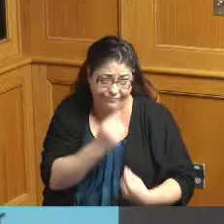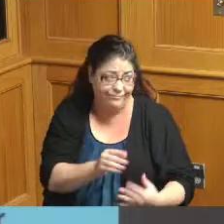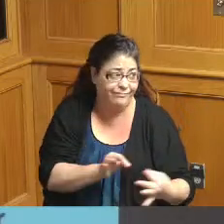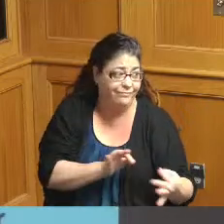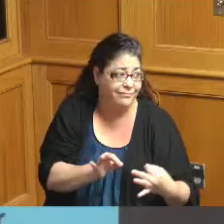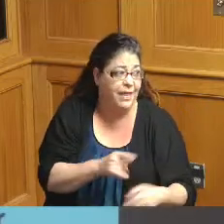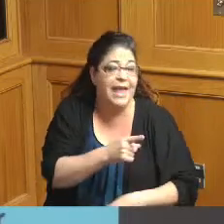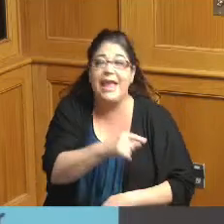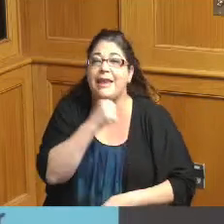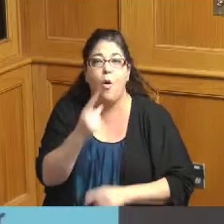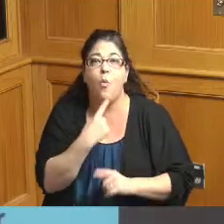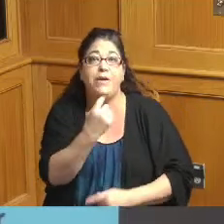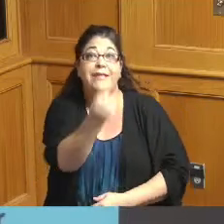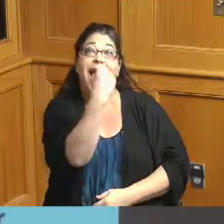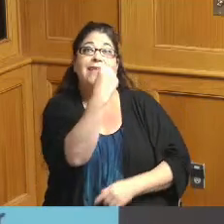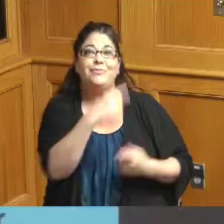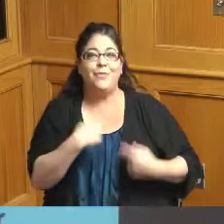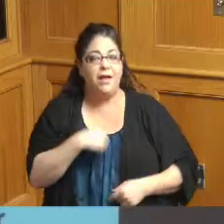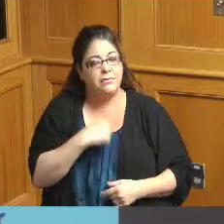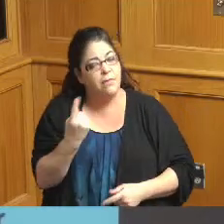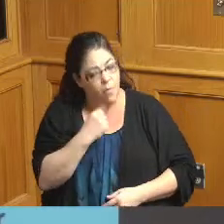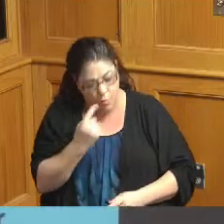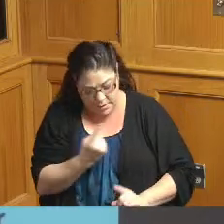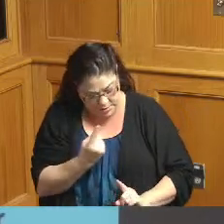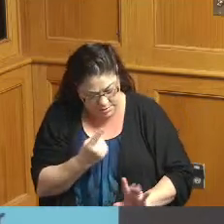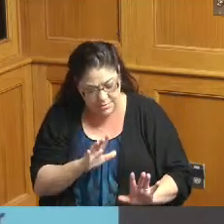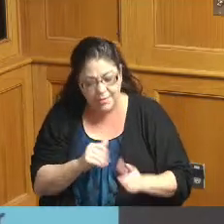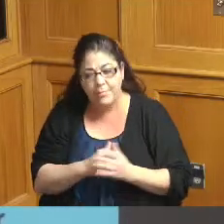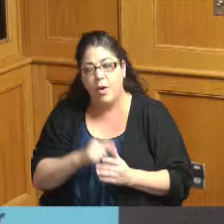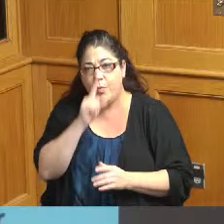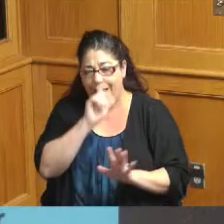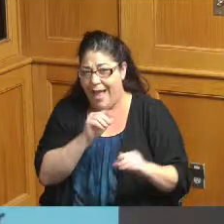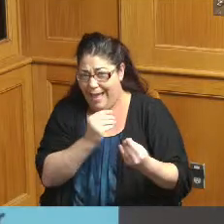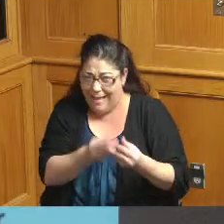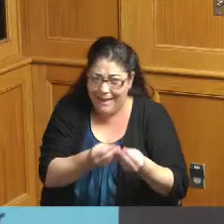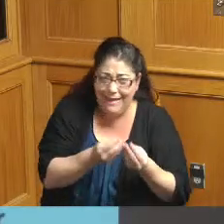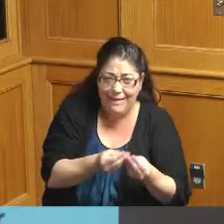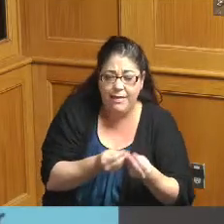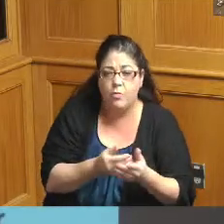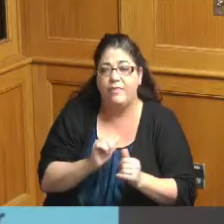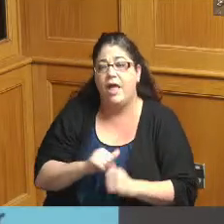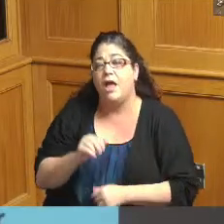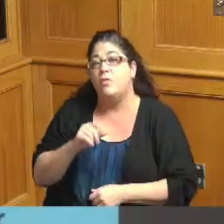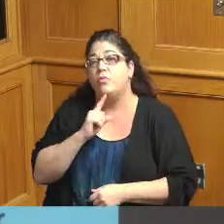doesn't always say yes but it's been a challenge so at the youth center when you look at the other